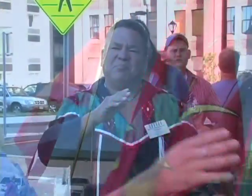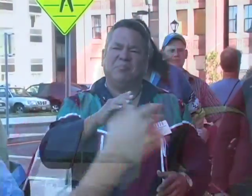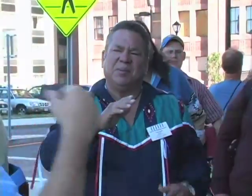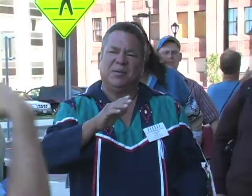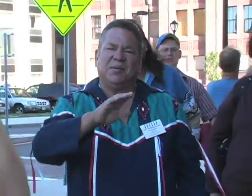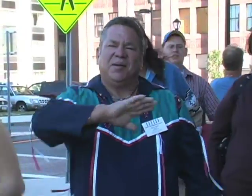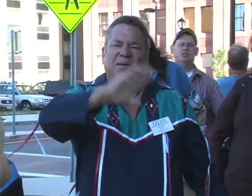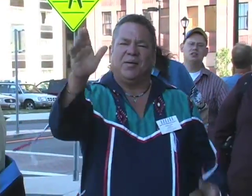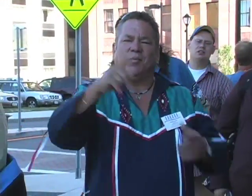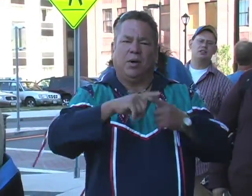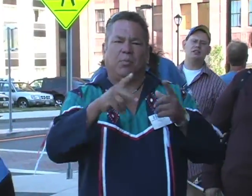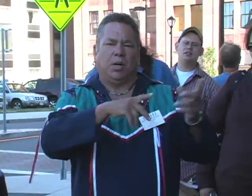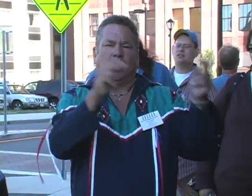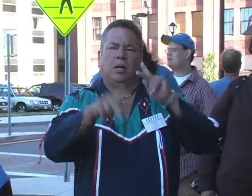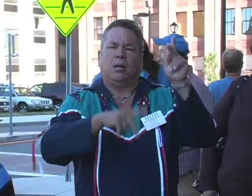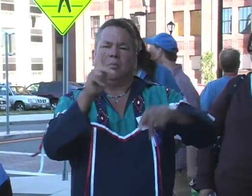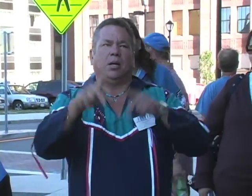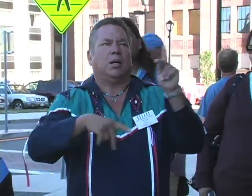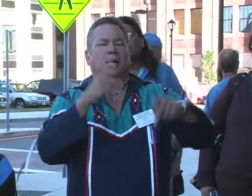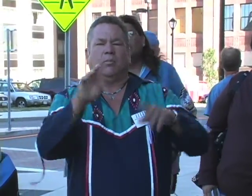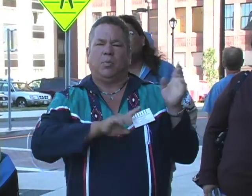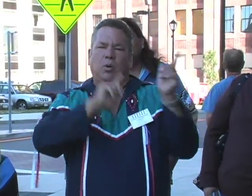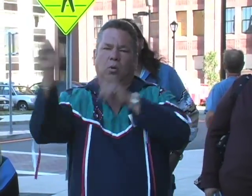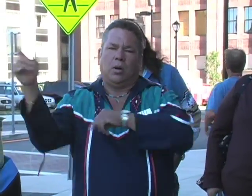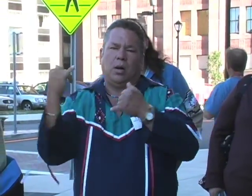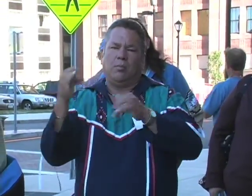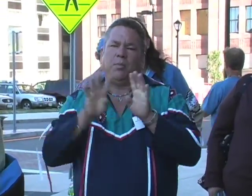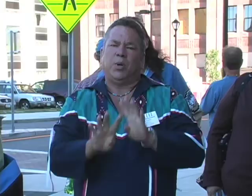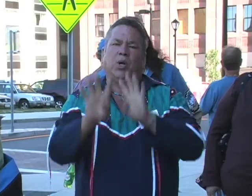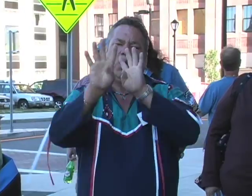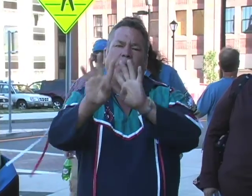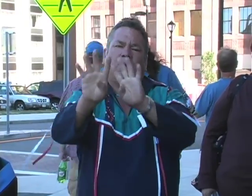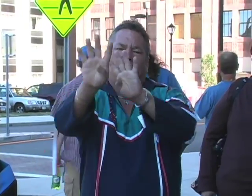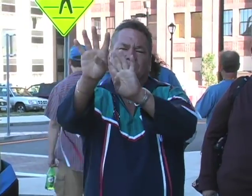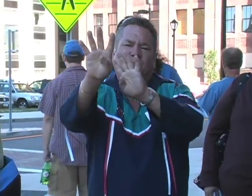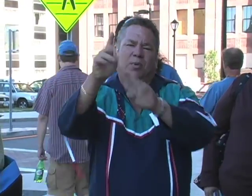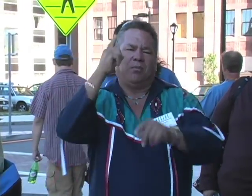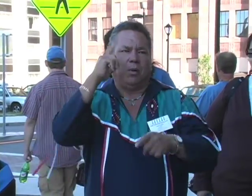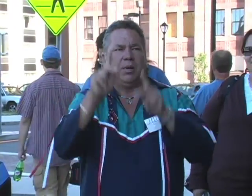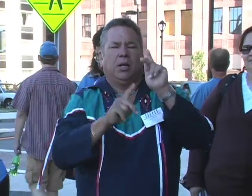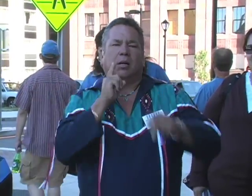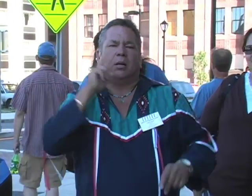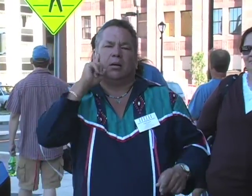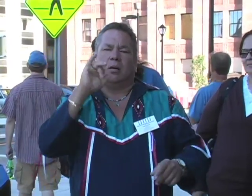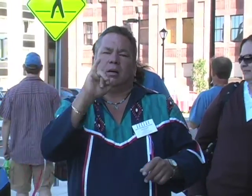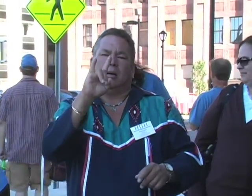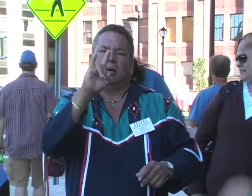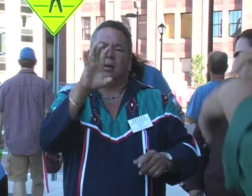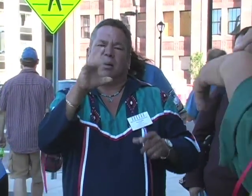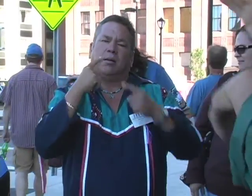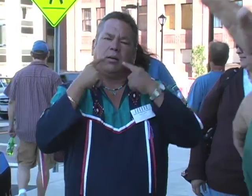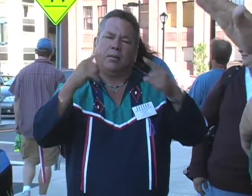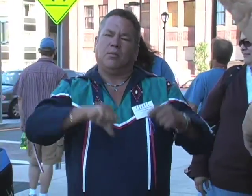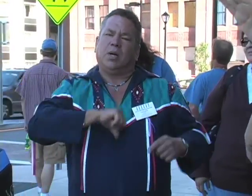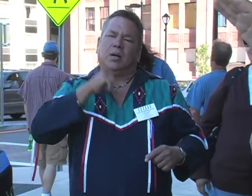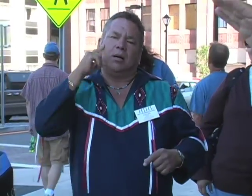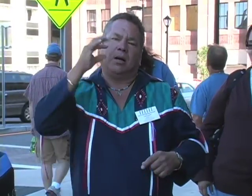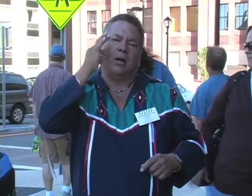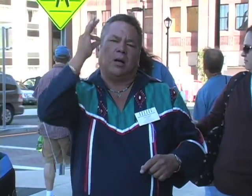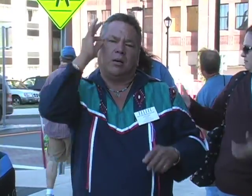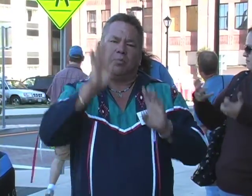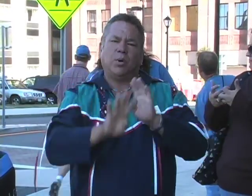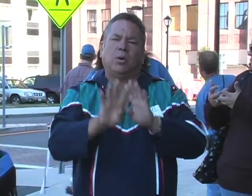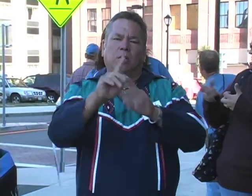Hello.. All of us people are parading. IDC is famous for and proud of its parades.